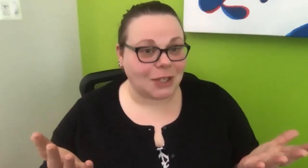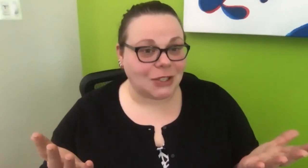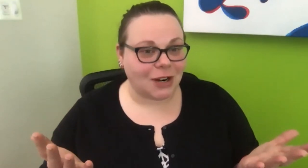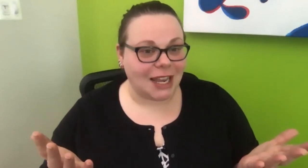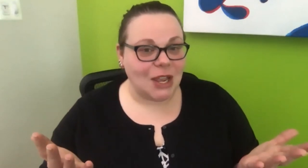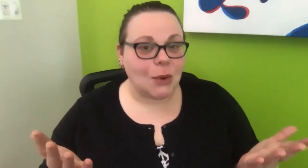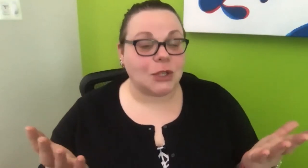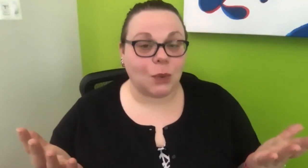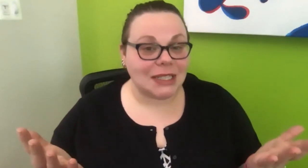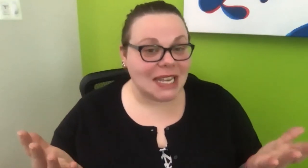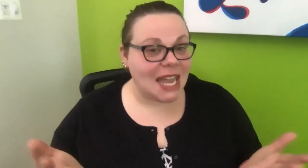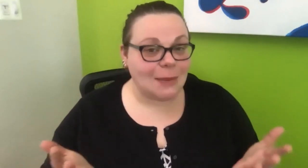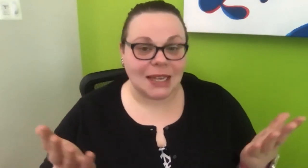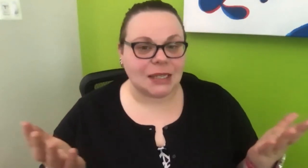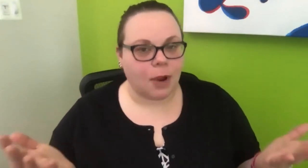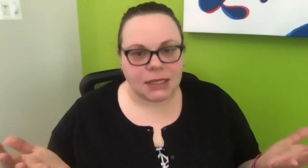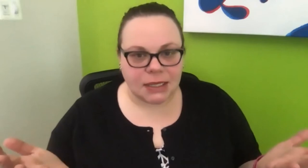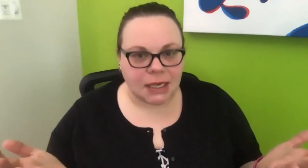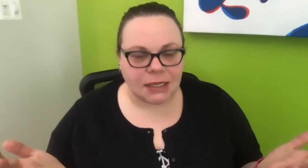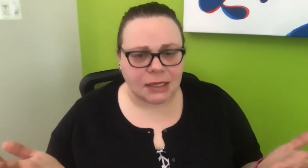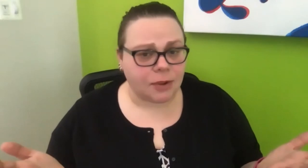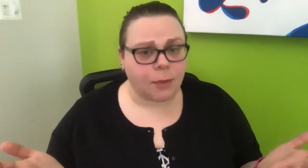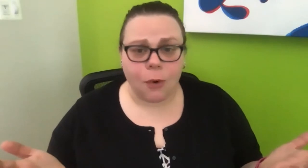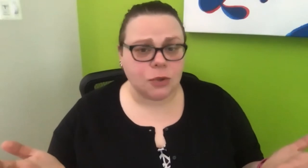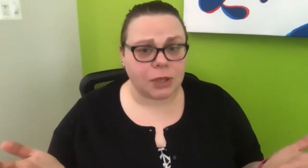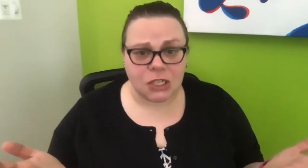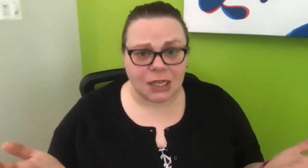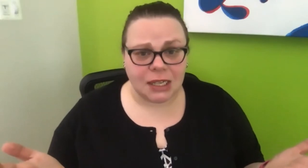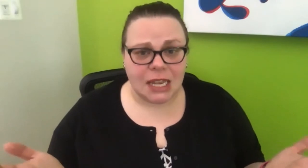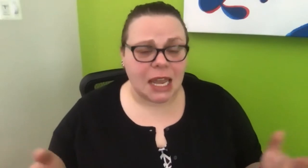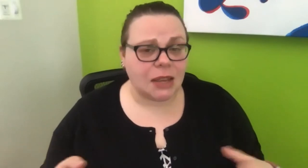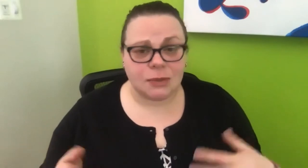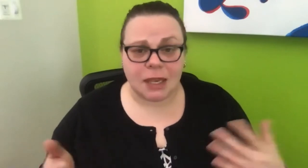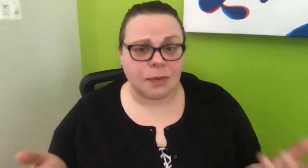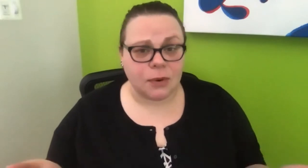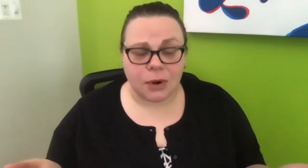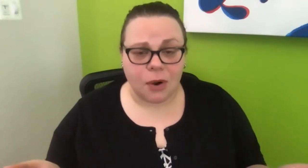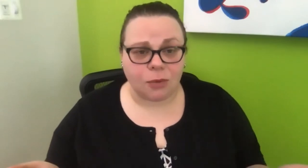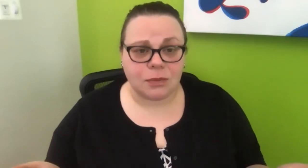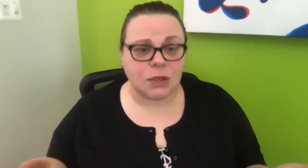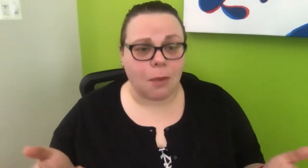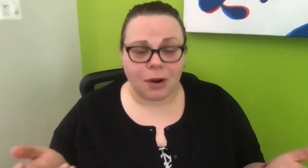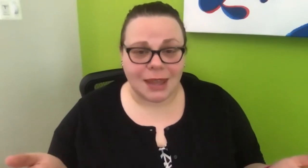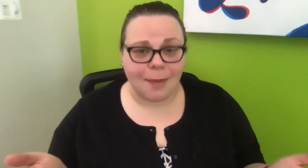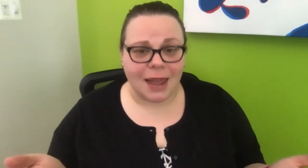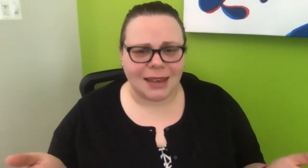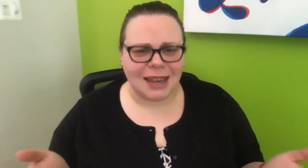Which, once again, makes the process inaccessible. If I’m a quadriplegic and I use my computer at home to mark that ballot and then